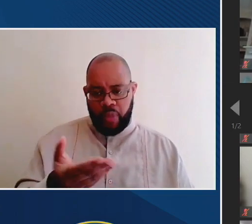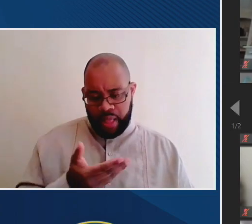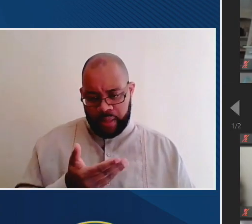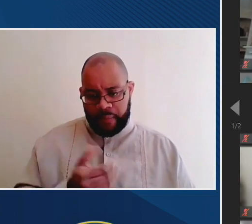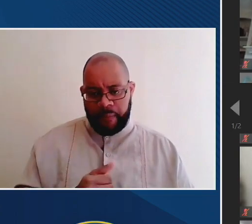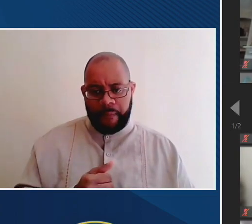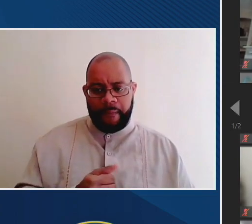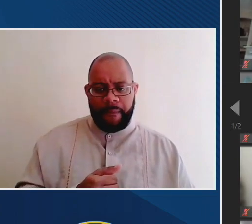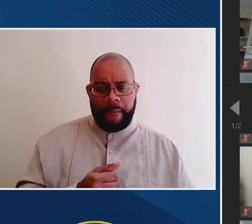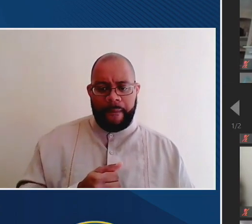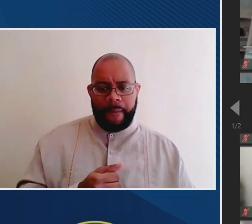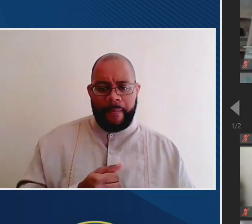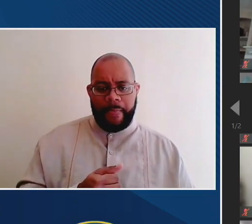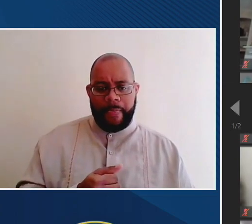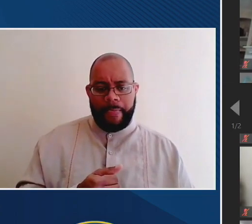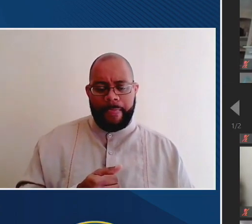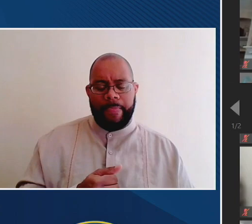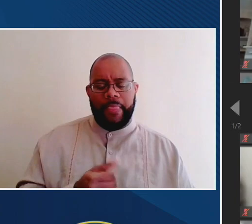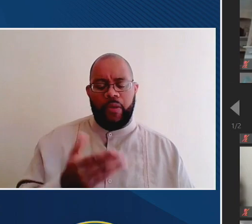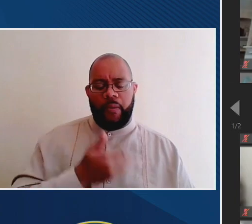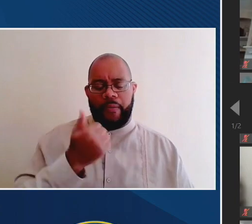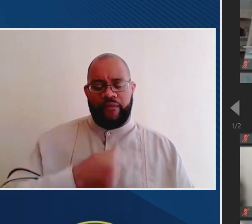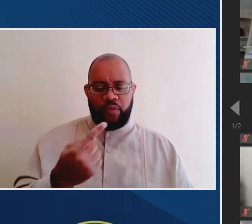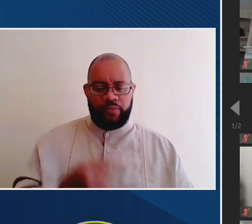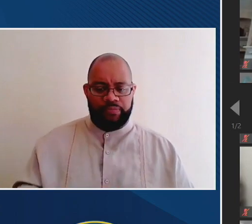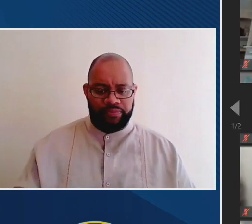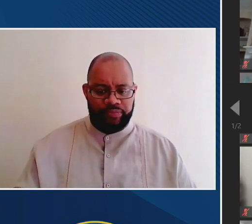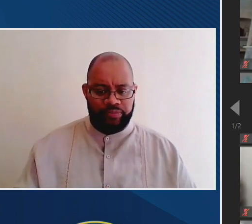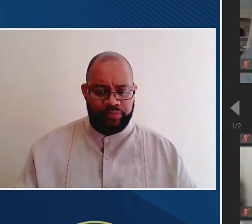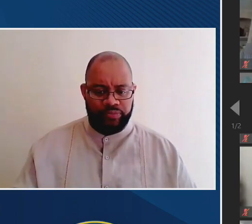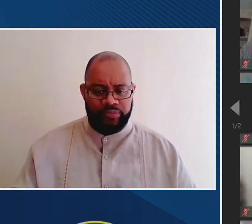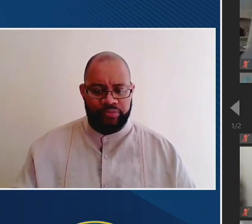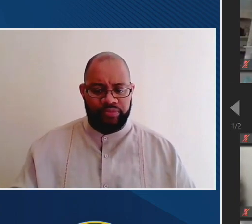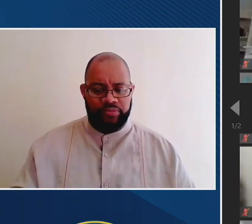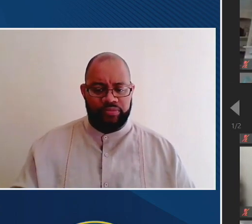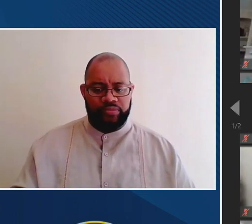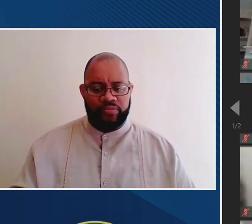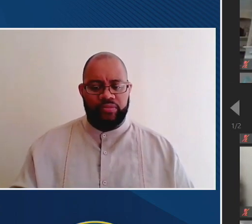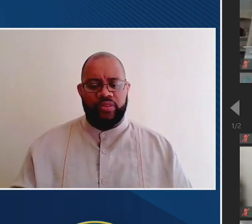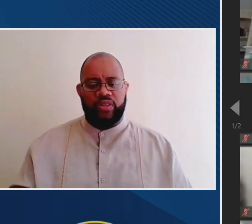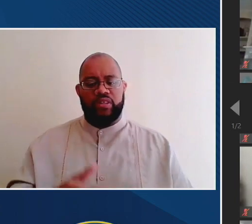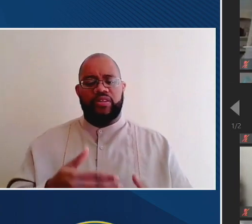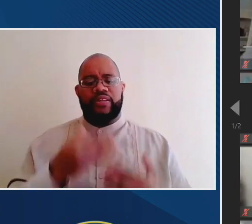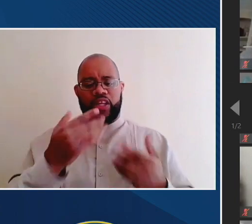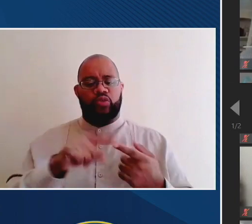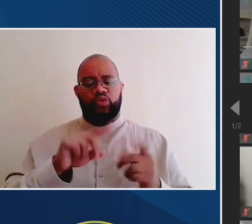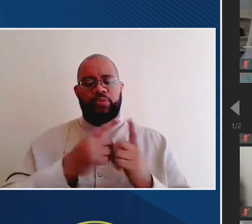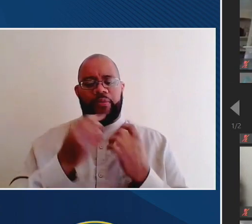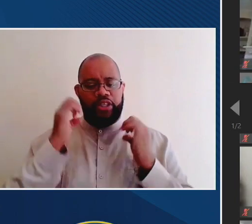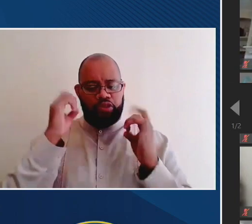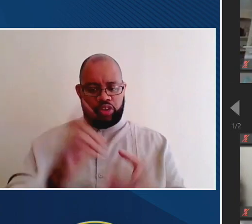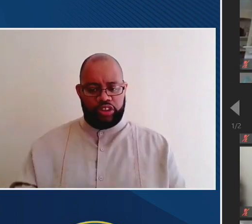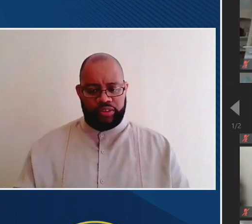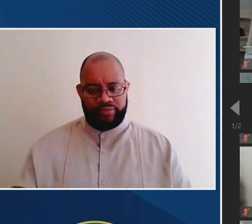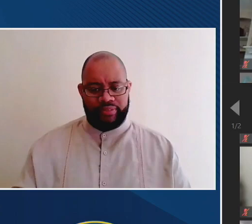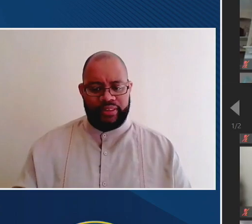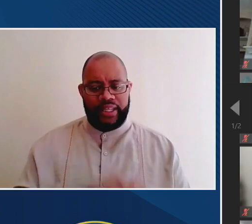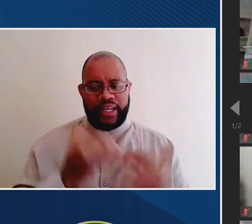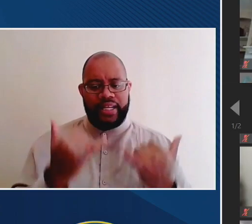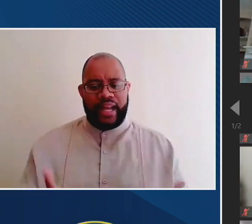Welcome, everyone. Thank you to the Department of Education. Now we are going to introduce the esteemed